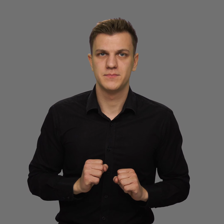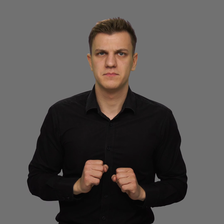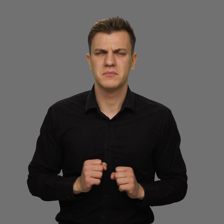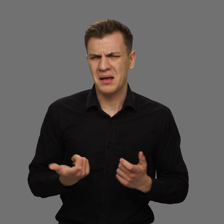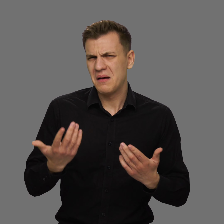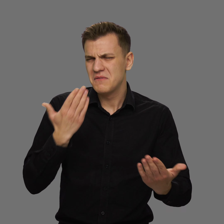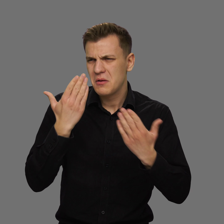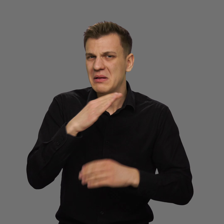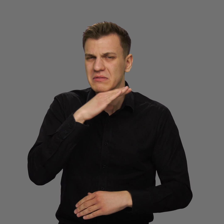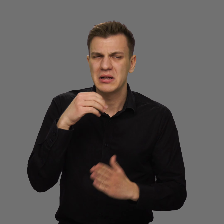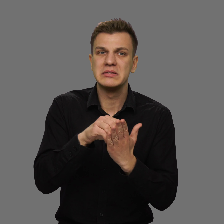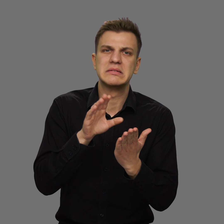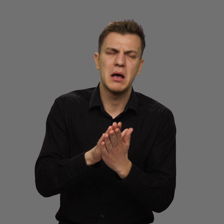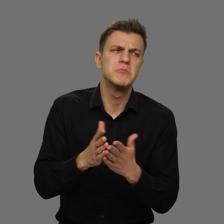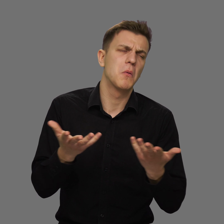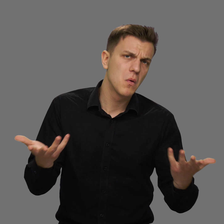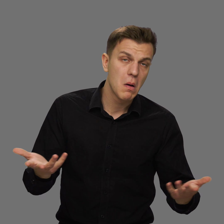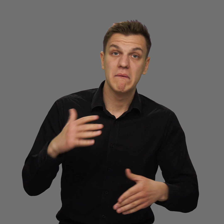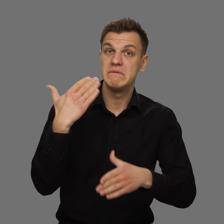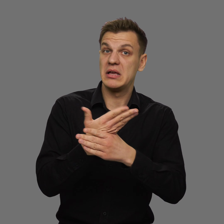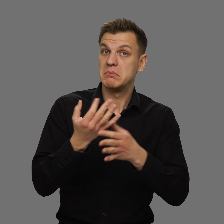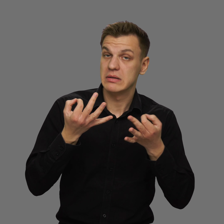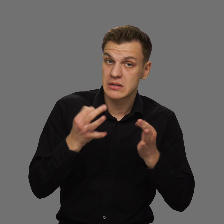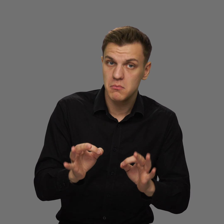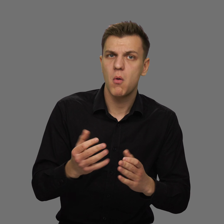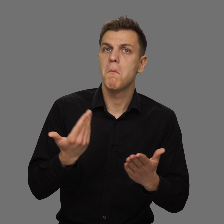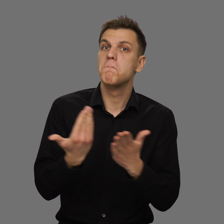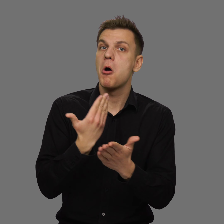Theoretically, the make, model is enough,